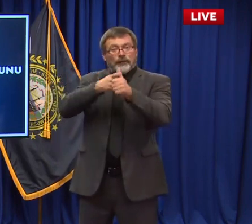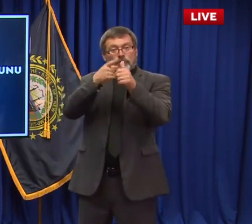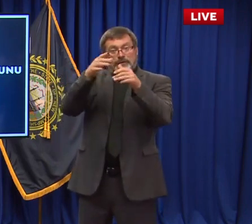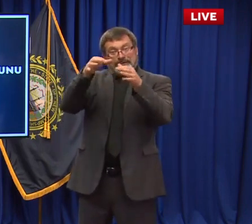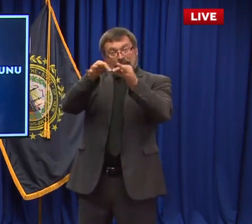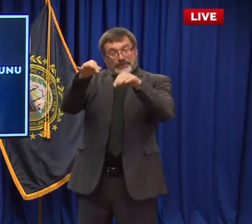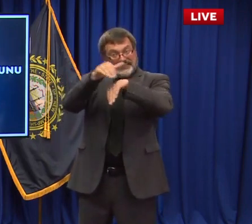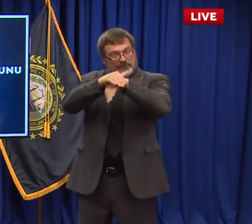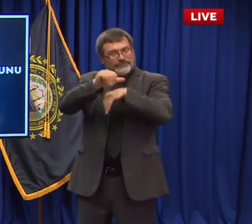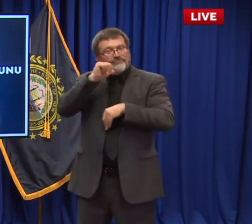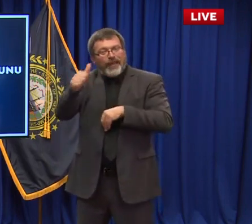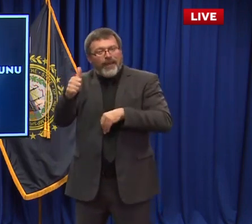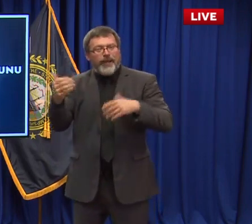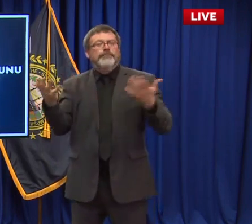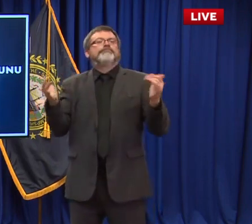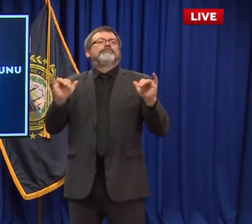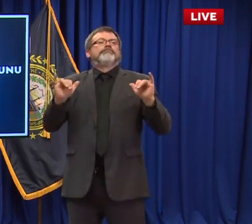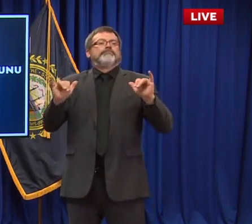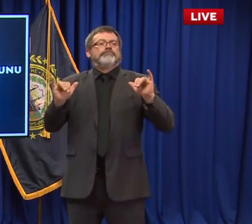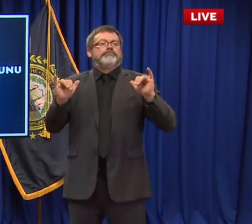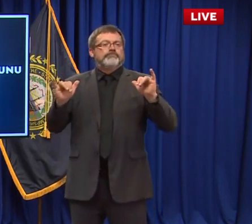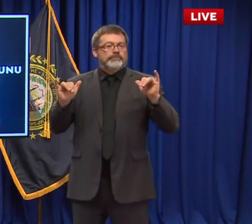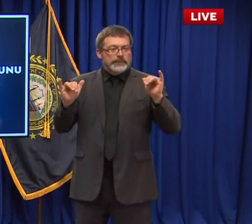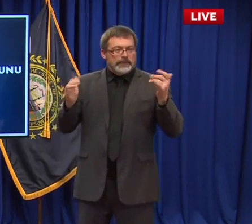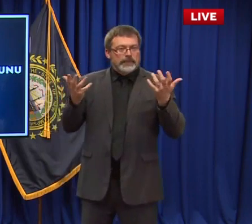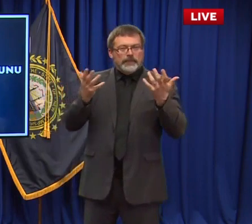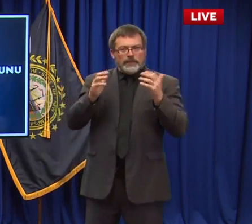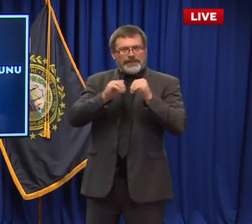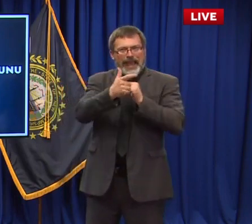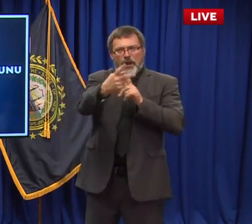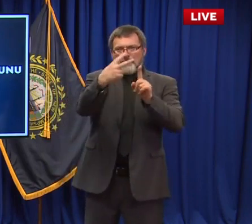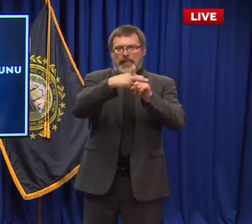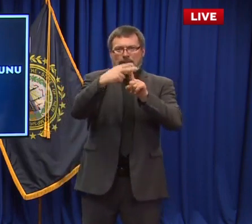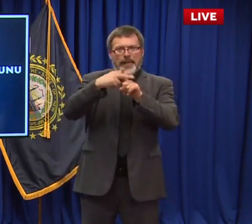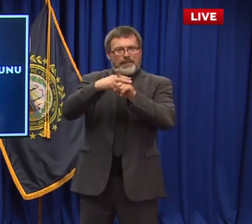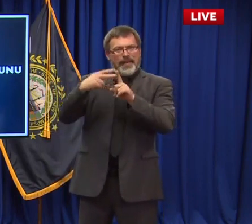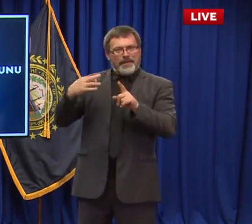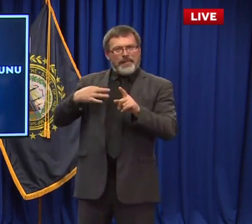MAYBE THAT TROUBLE MOVING TO THE APPLICATION PROCESS.